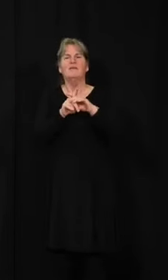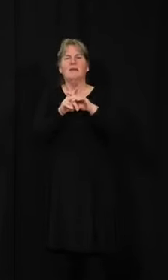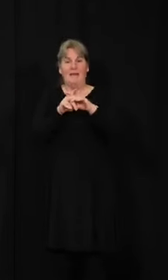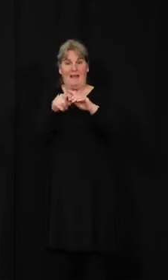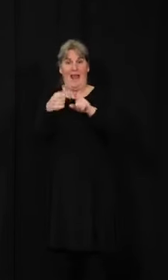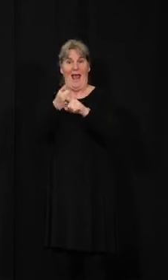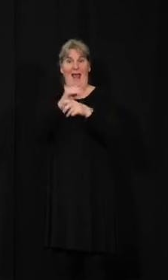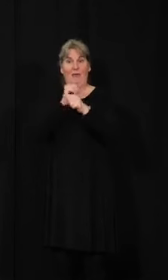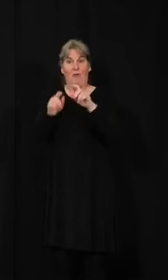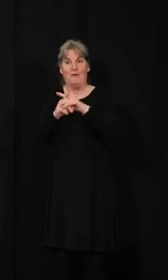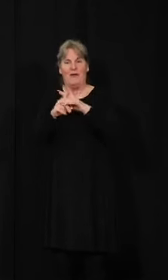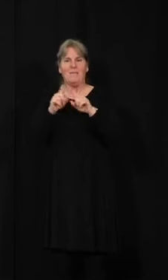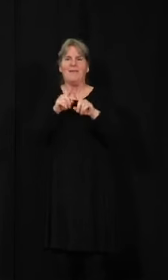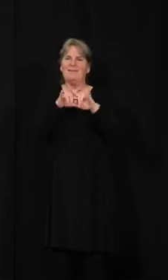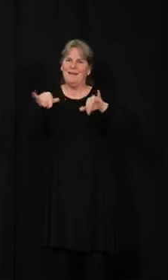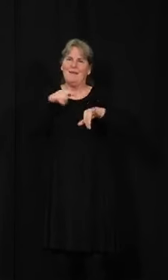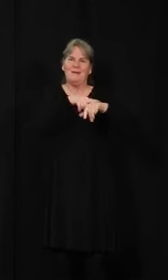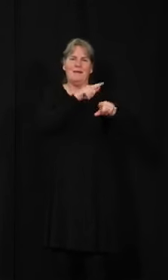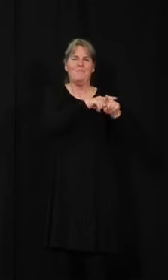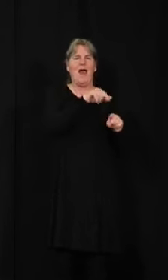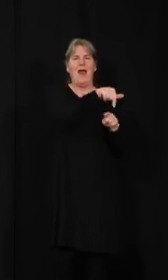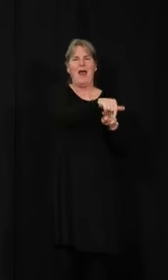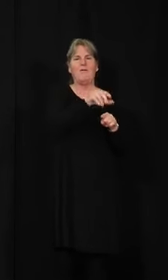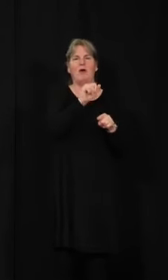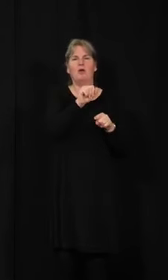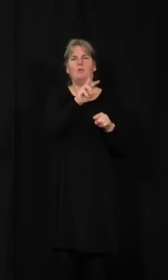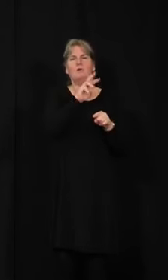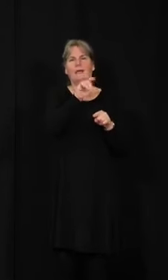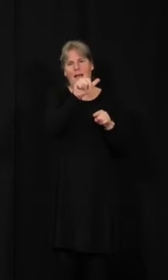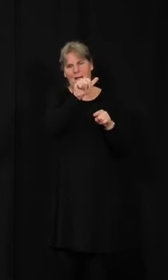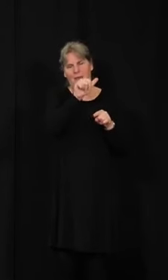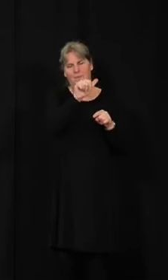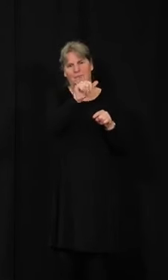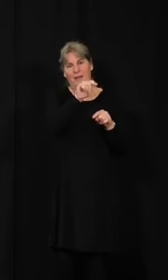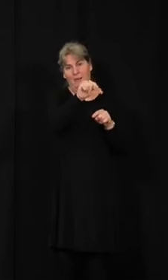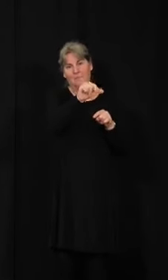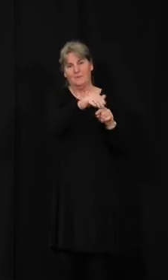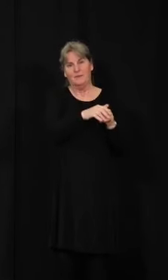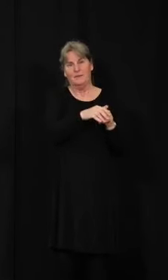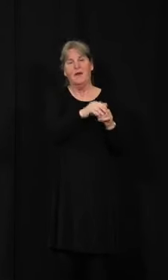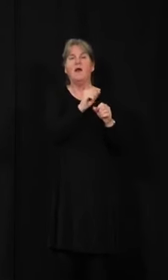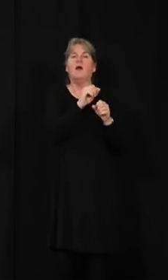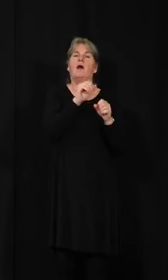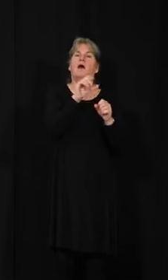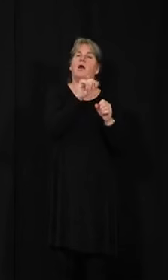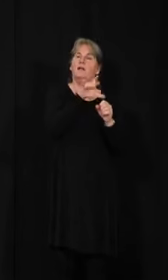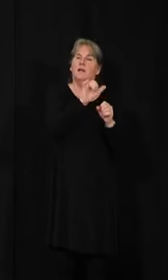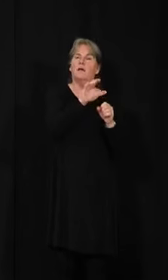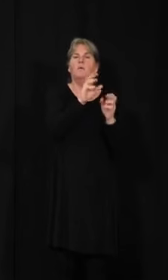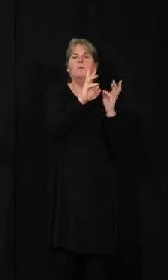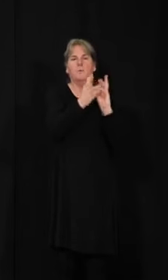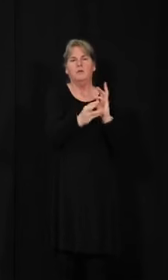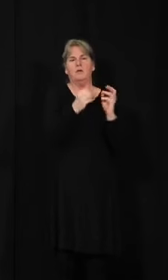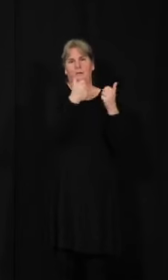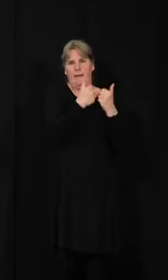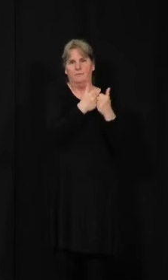So again, I think that speaks to the importance of just one or two cases. And we are not out of the woods yet.